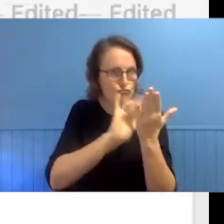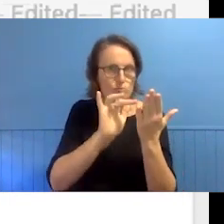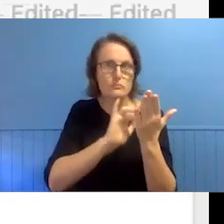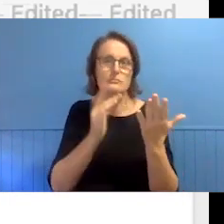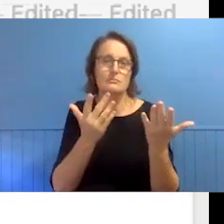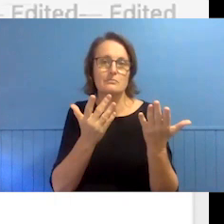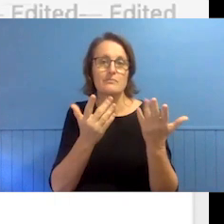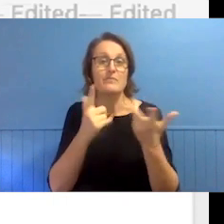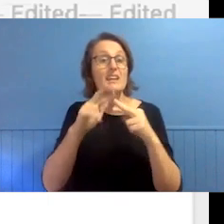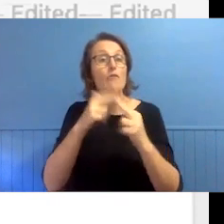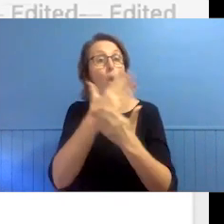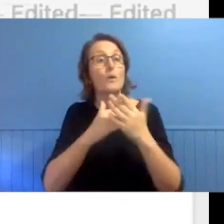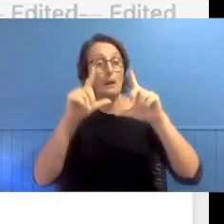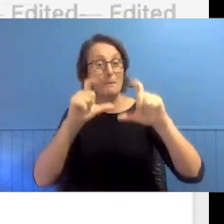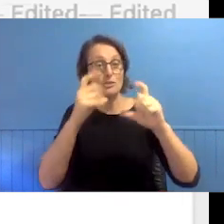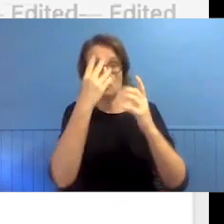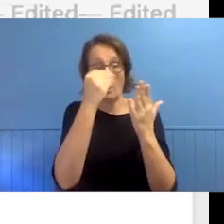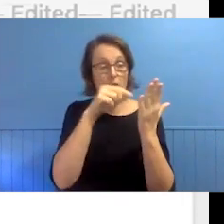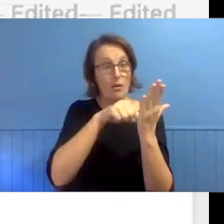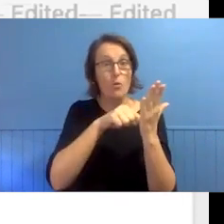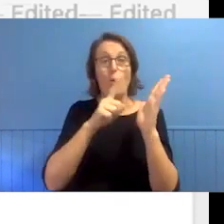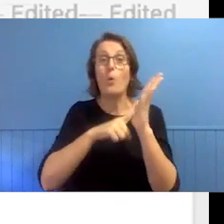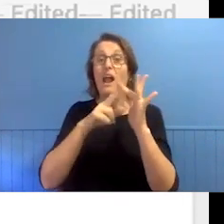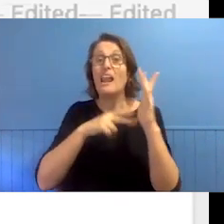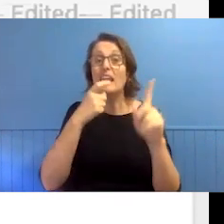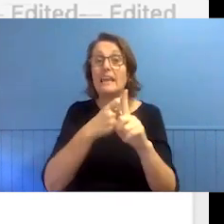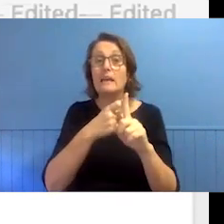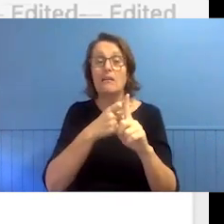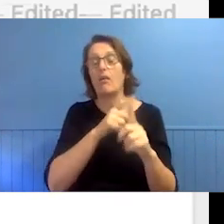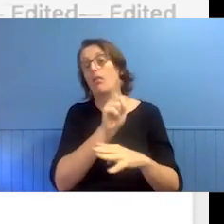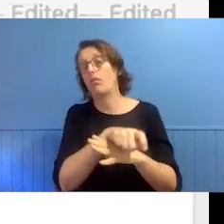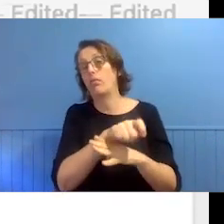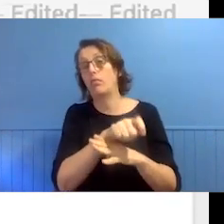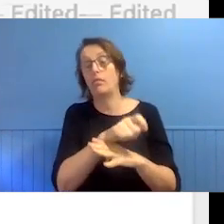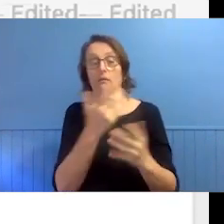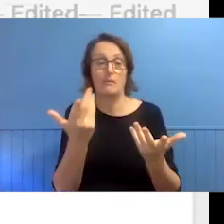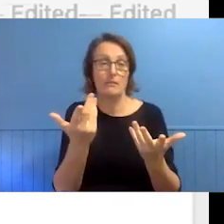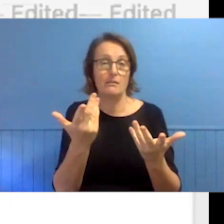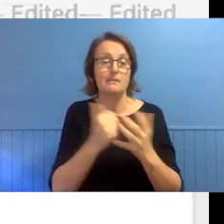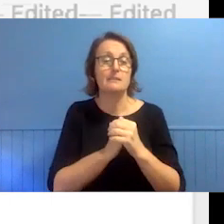to other content or just text. They've found that video which is